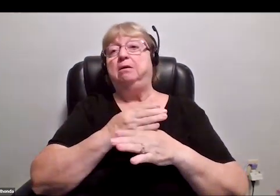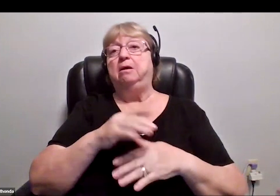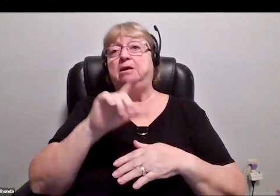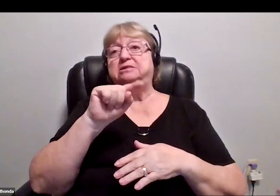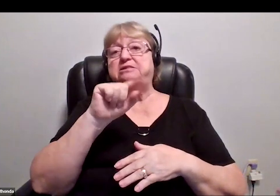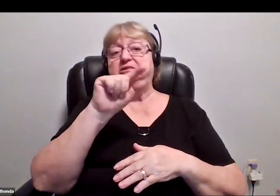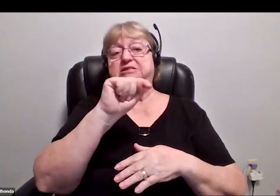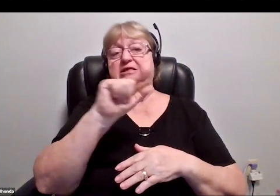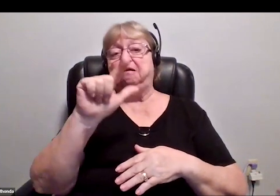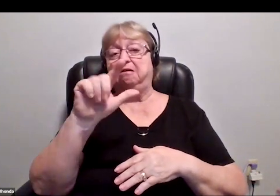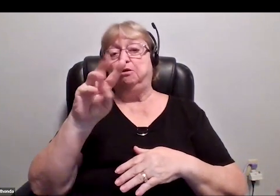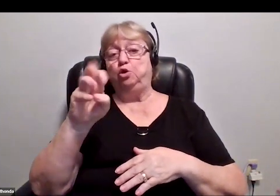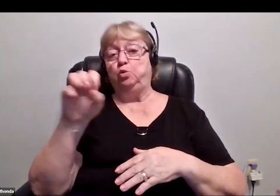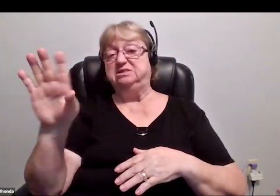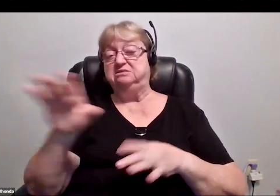because I think it's a really good one.